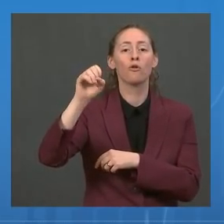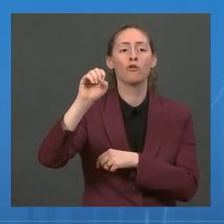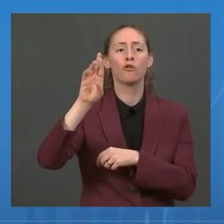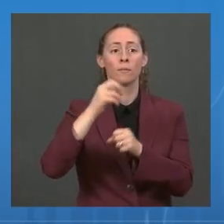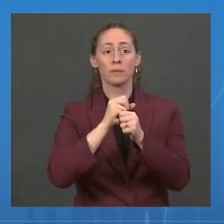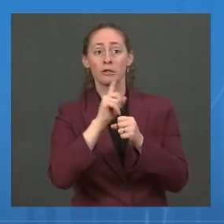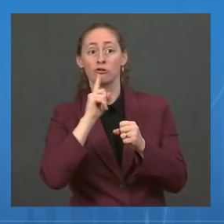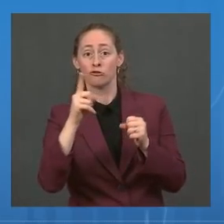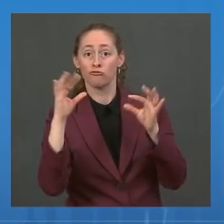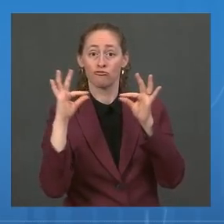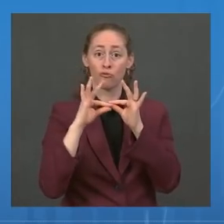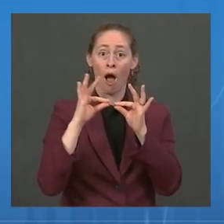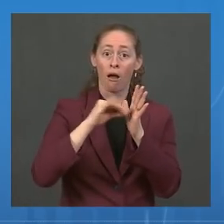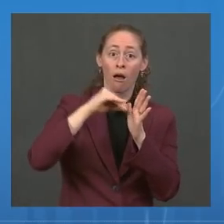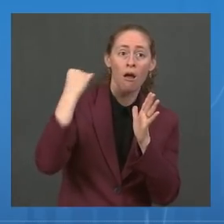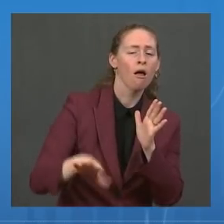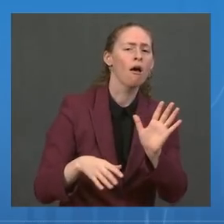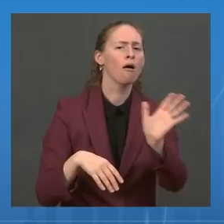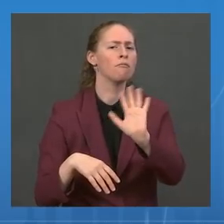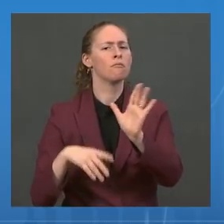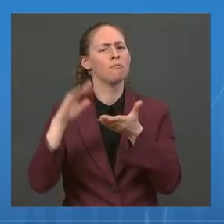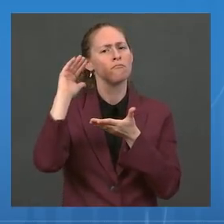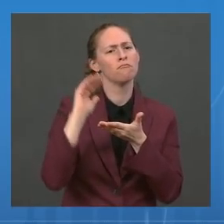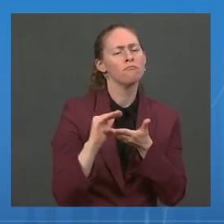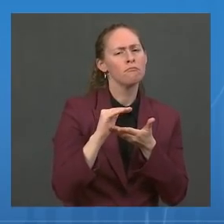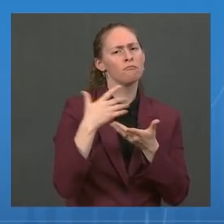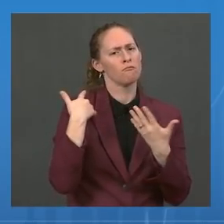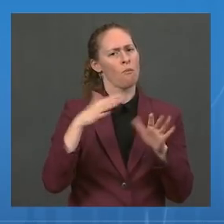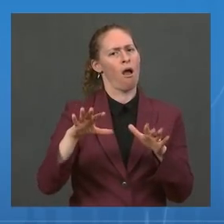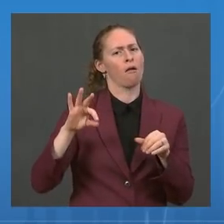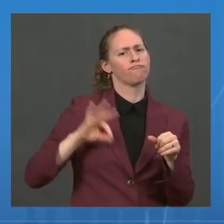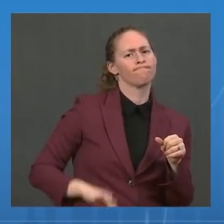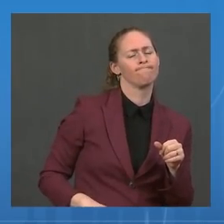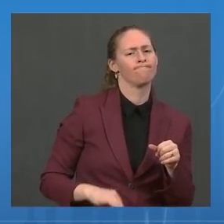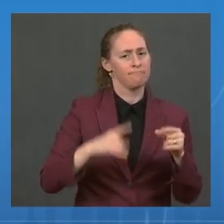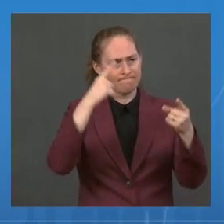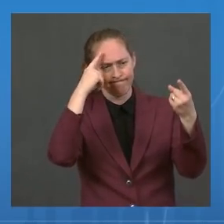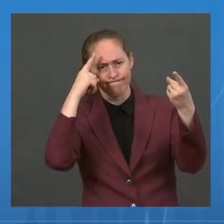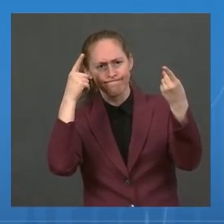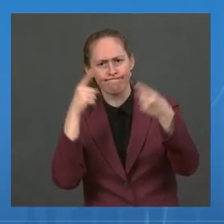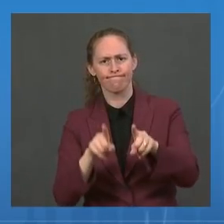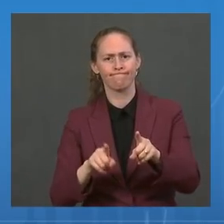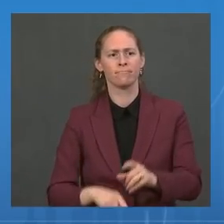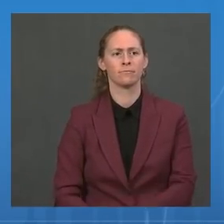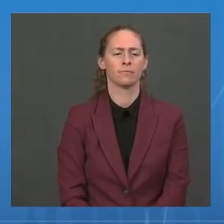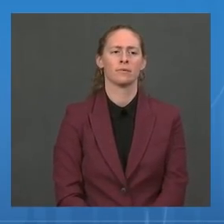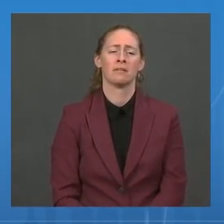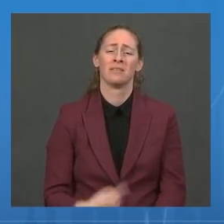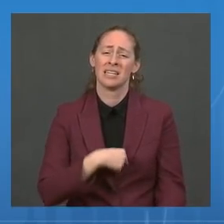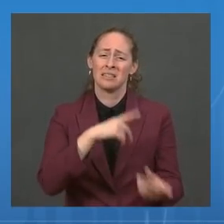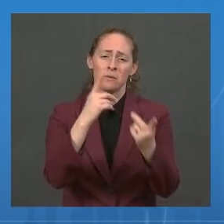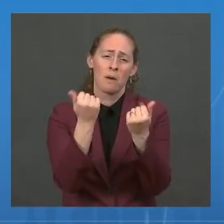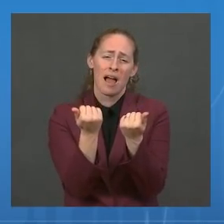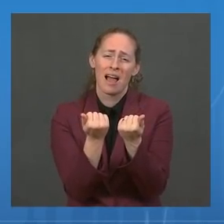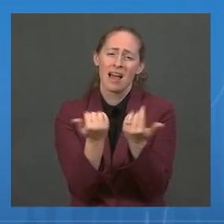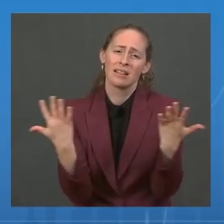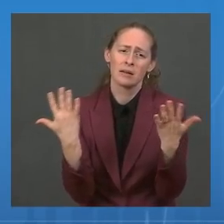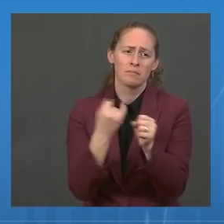which will make them more affordable. Overall, we'll continue to pull every lever we can to further expand the manufacturing